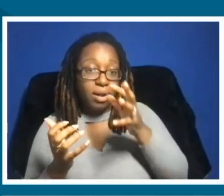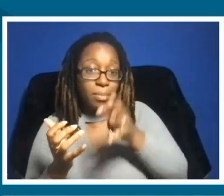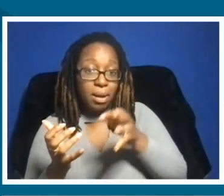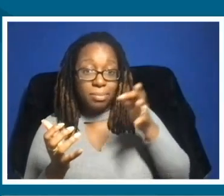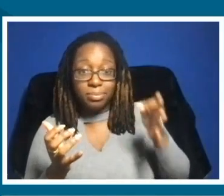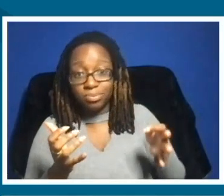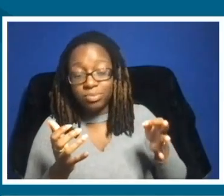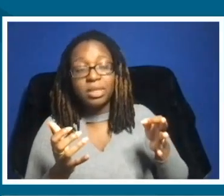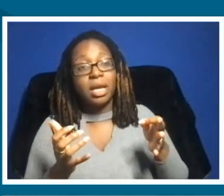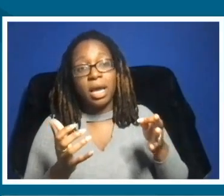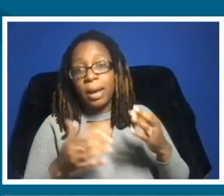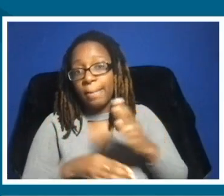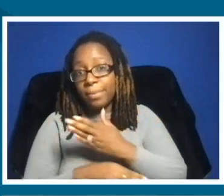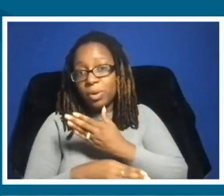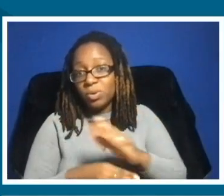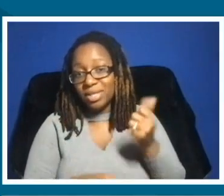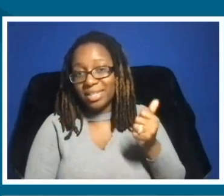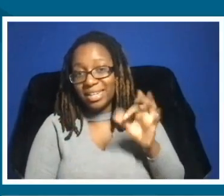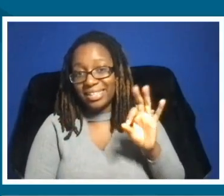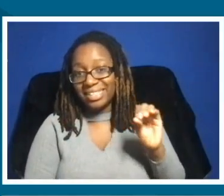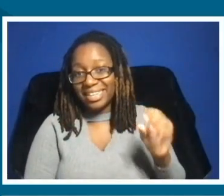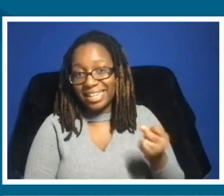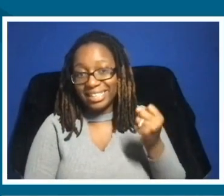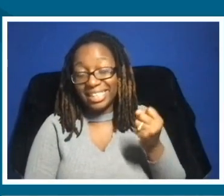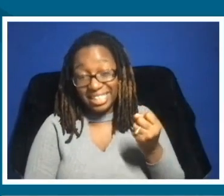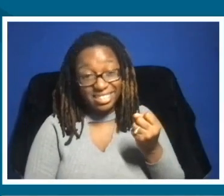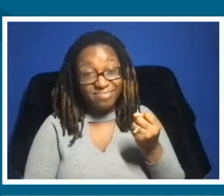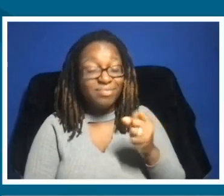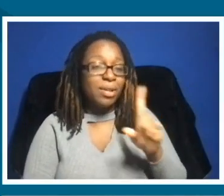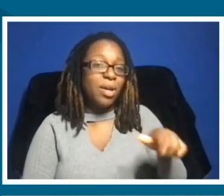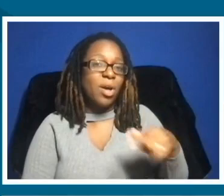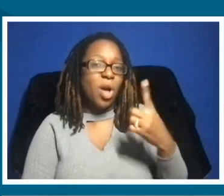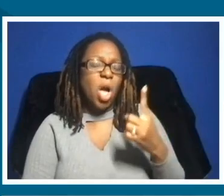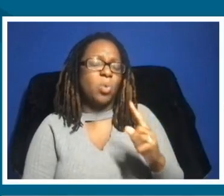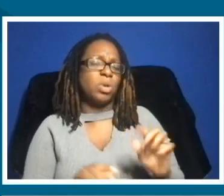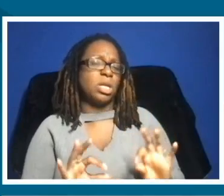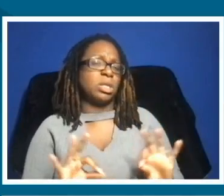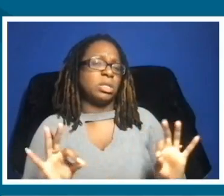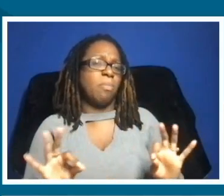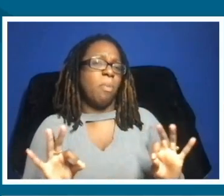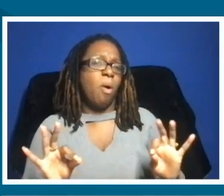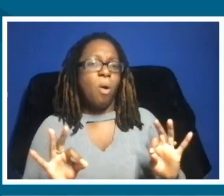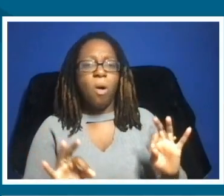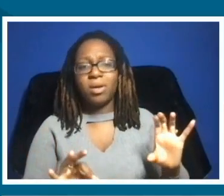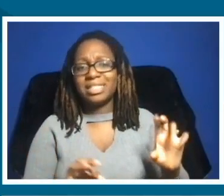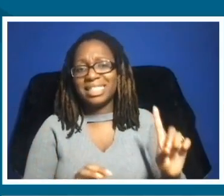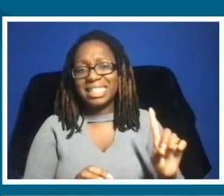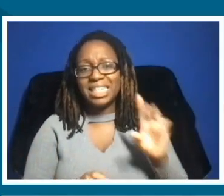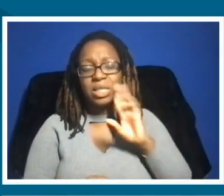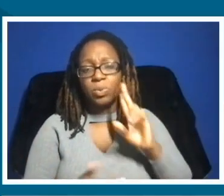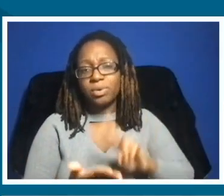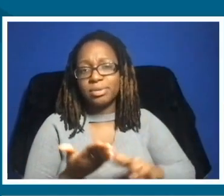fun fact in those days only smaller record labels